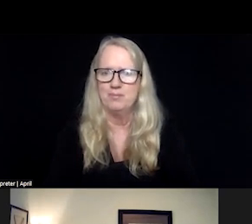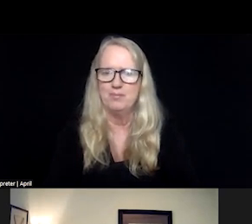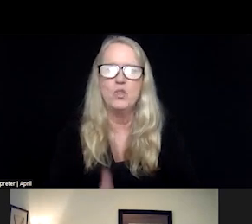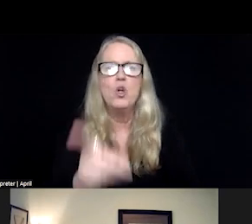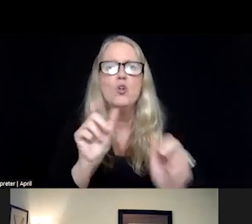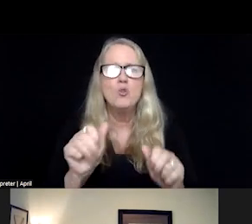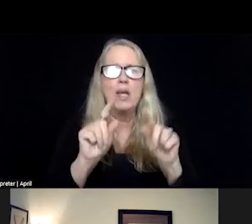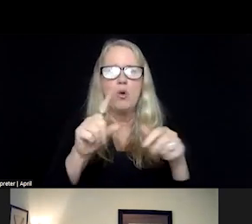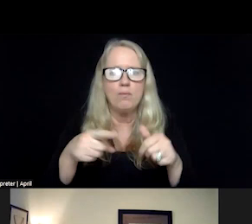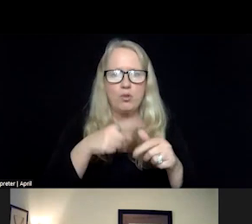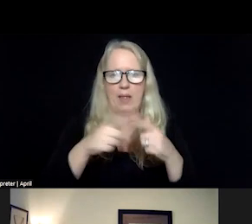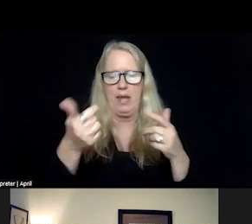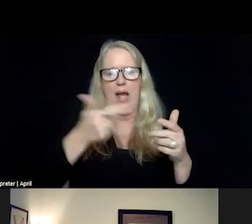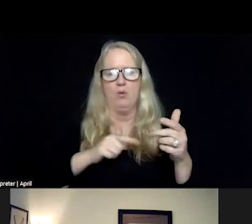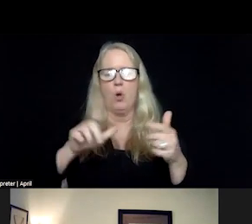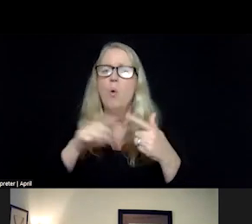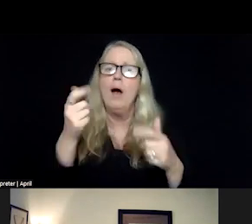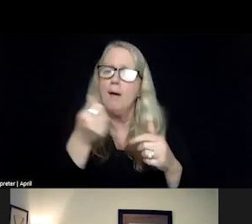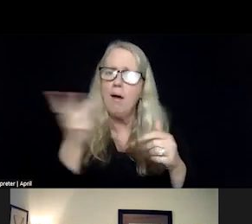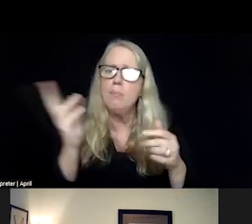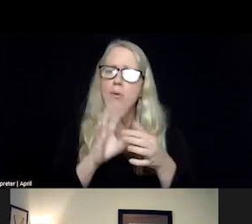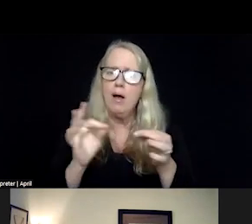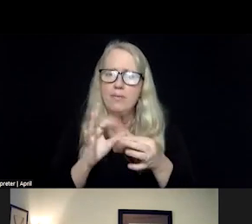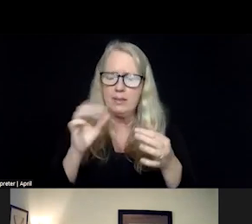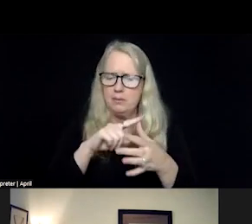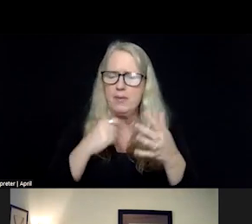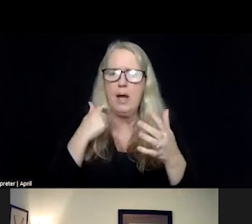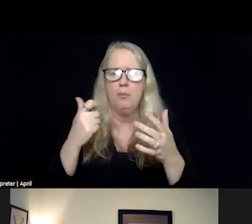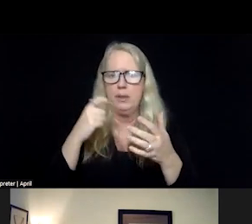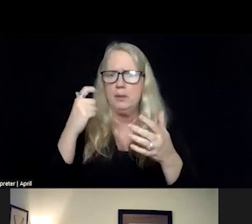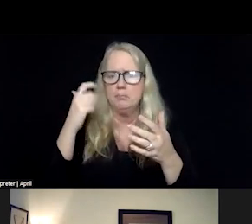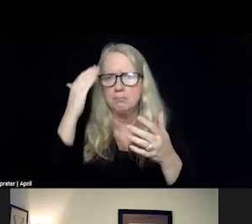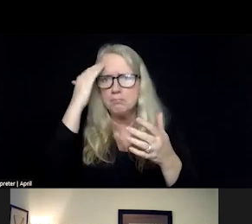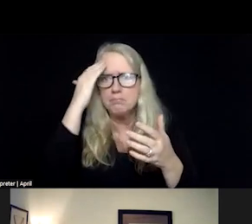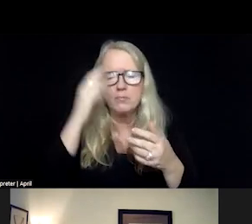ACTUALLY, A COUPLE OF TAKEAWAYS.